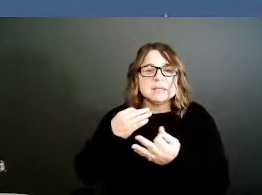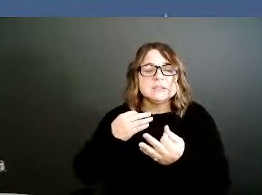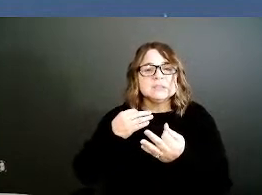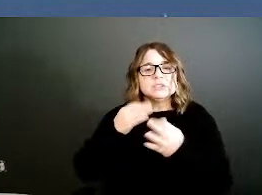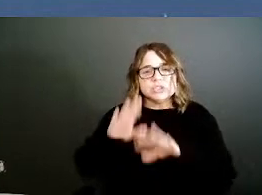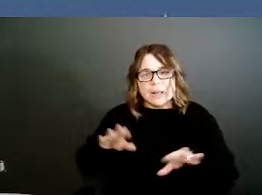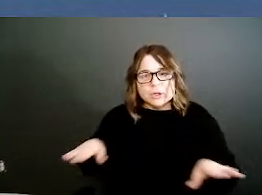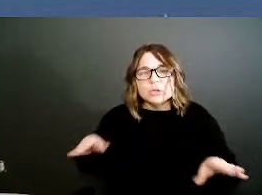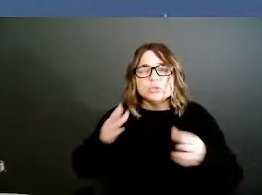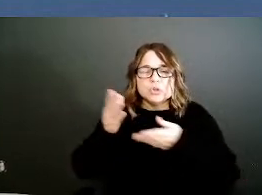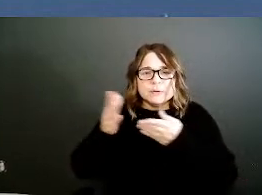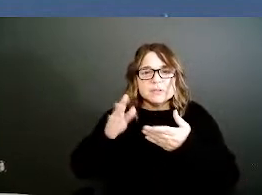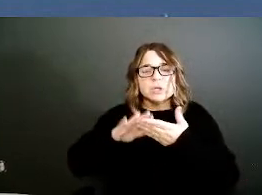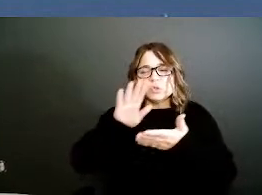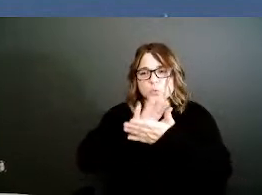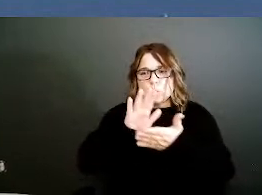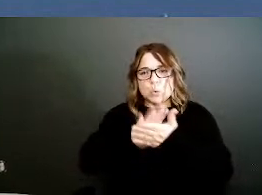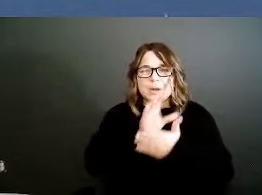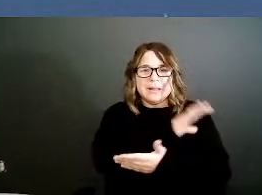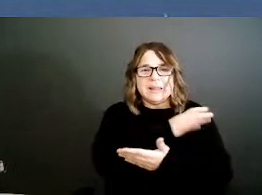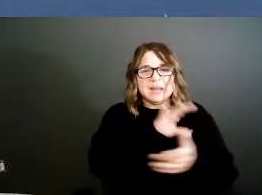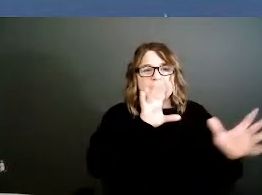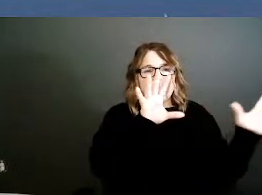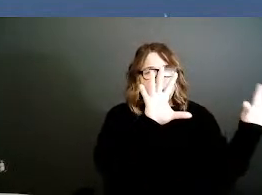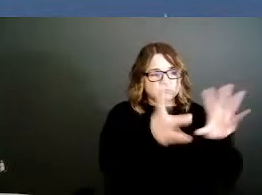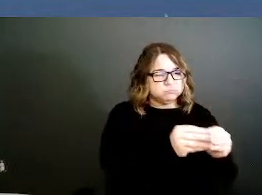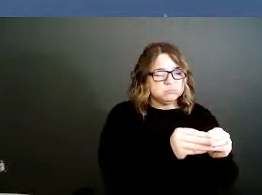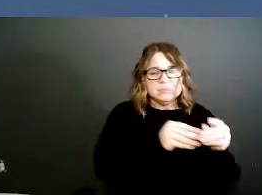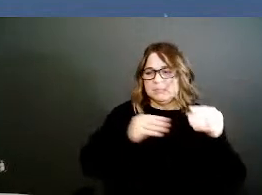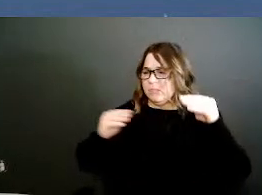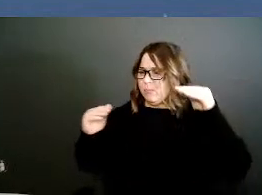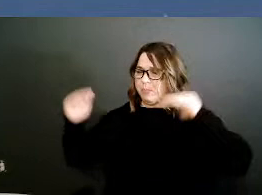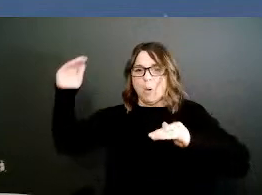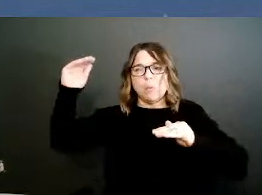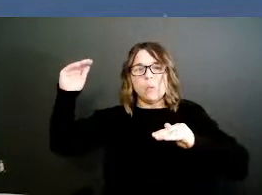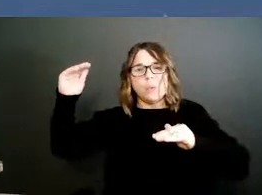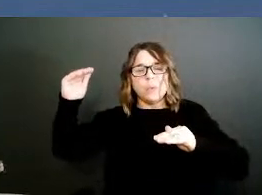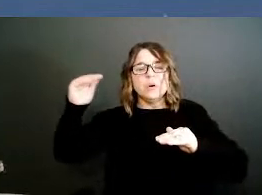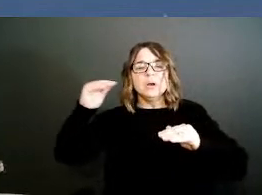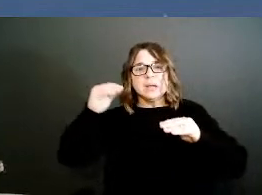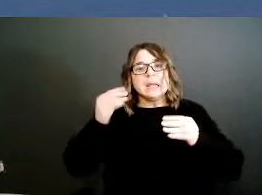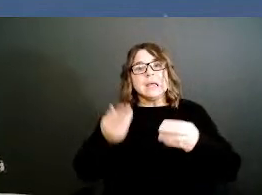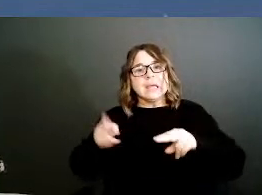IF YOU'RE GOING TO INCREASE TAXES, THEY SHOULD GO TOWARDS THEM.